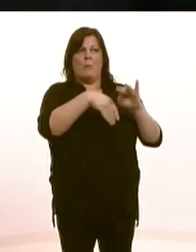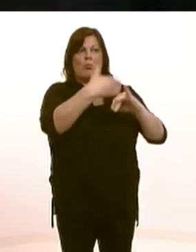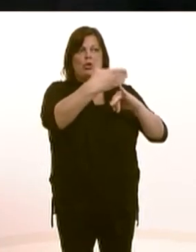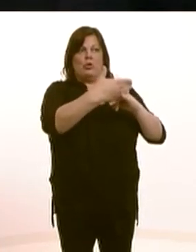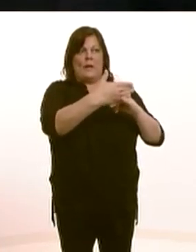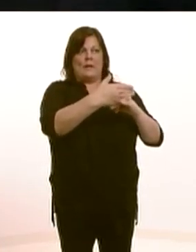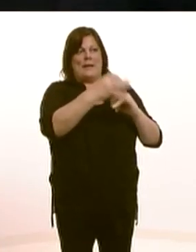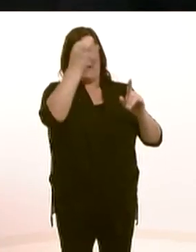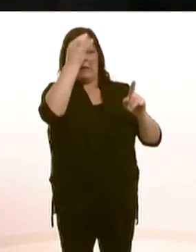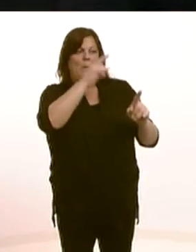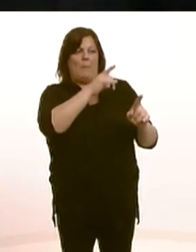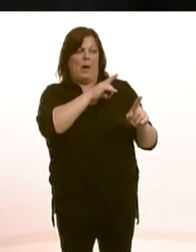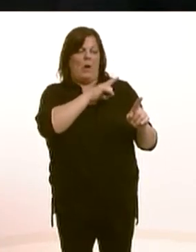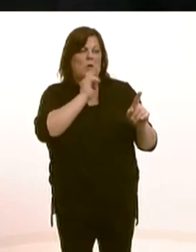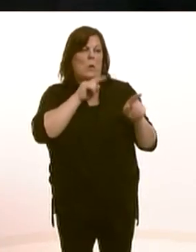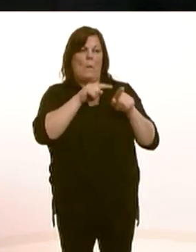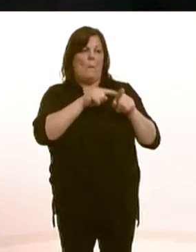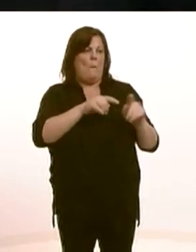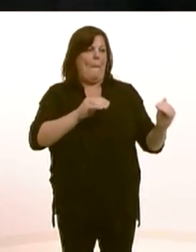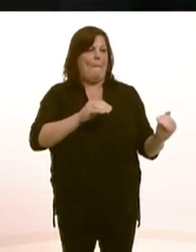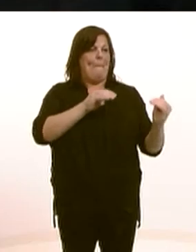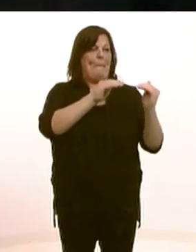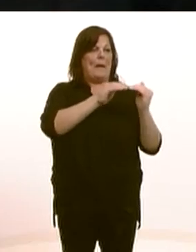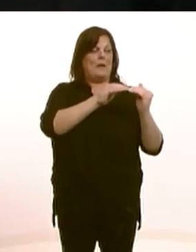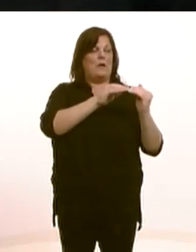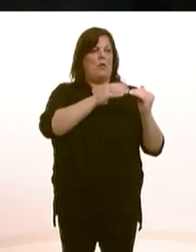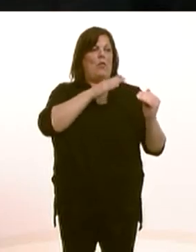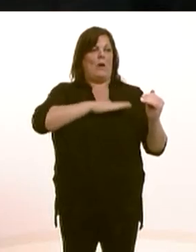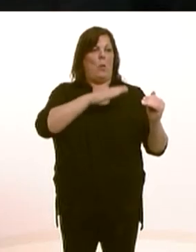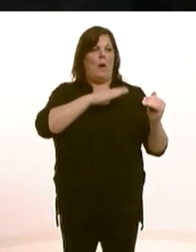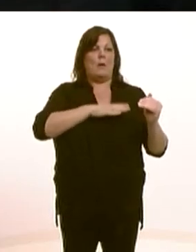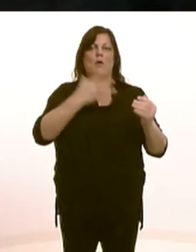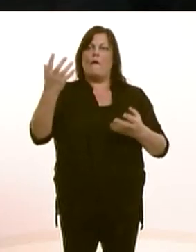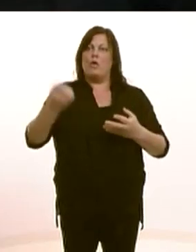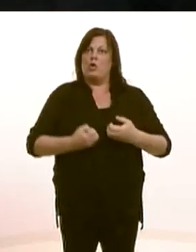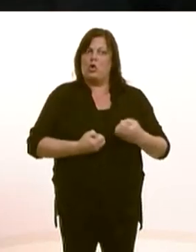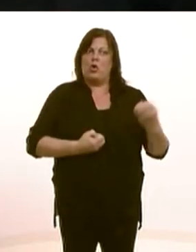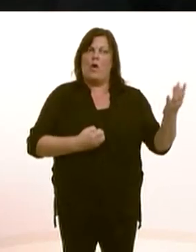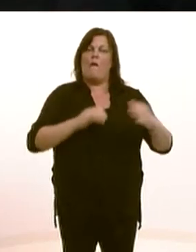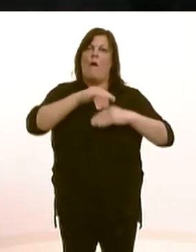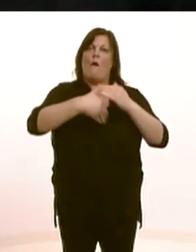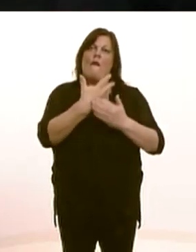meet the requirements of having an annual turnover of more than £50 million.